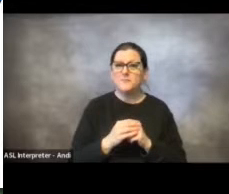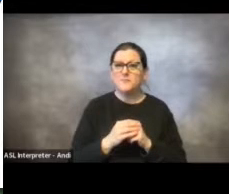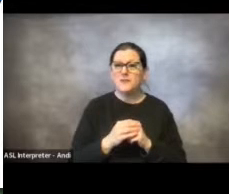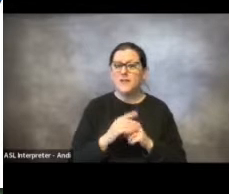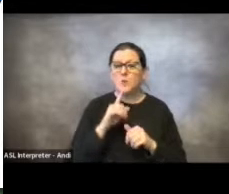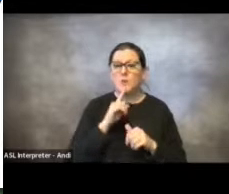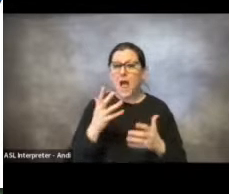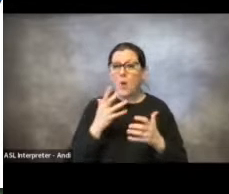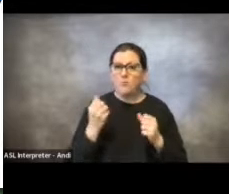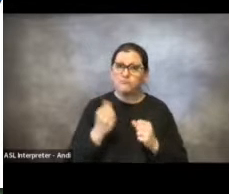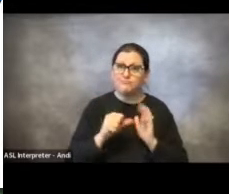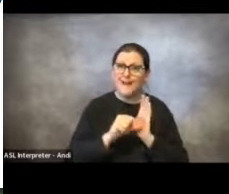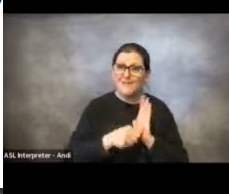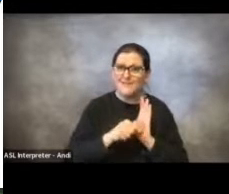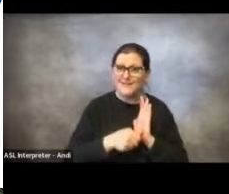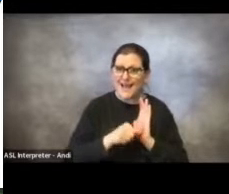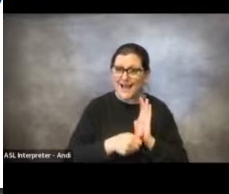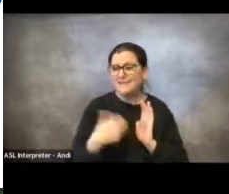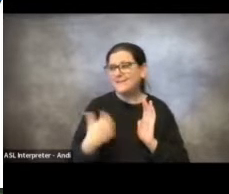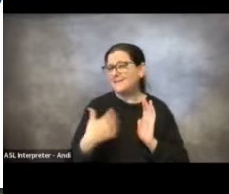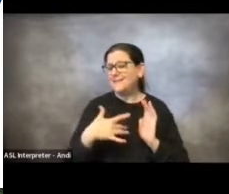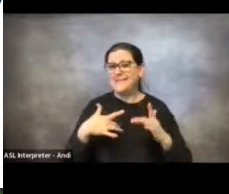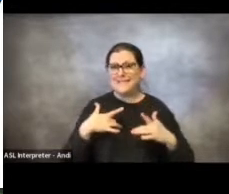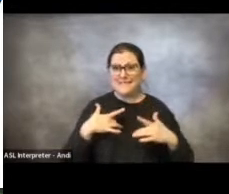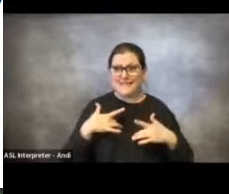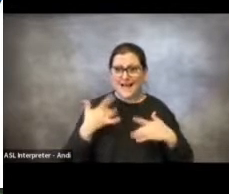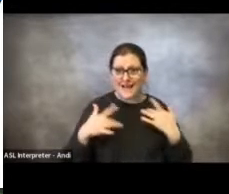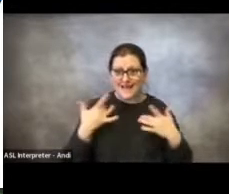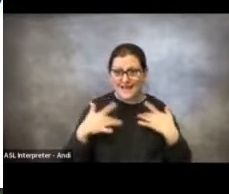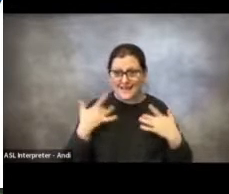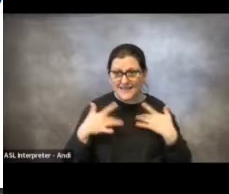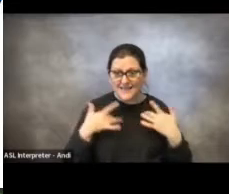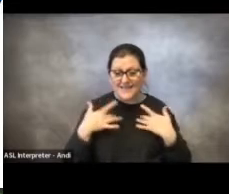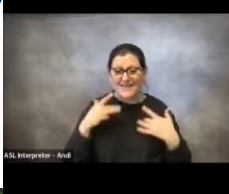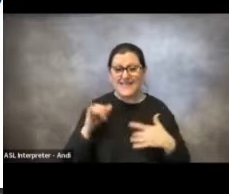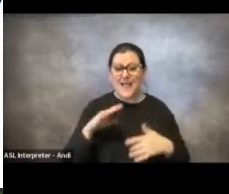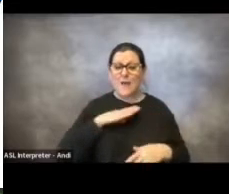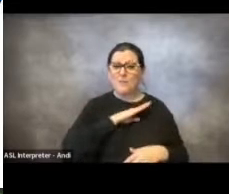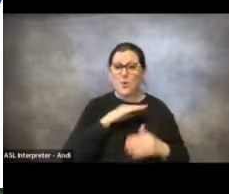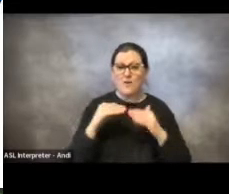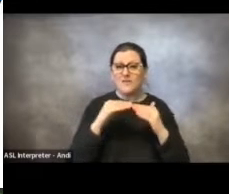emphasize how exciting it is that the Bureau of Justice Assistance is focusing on brain